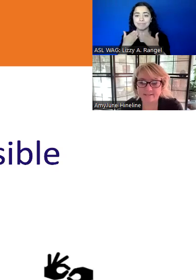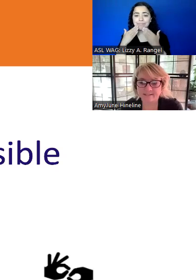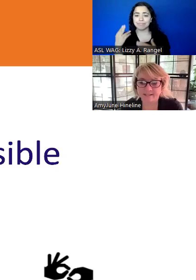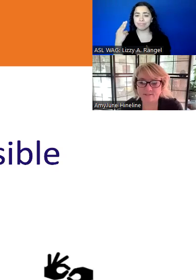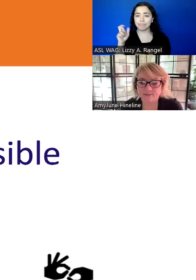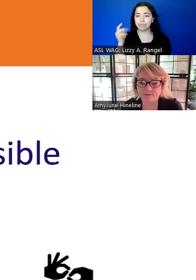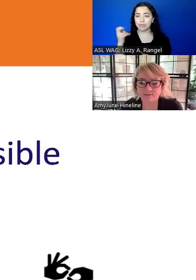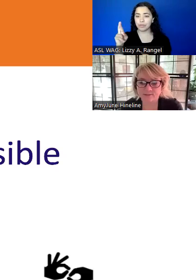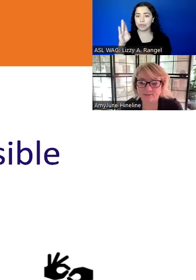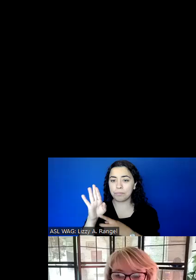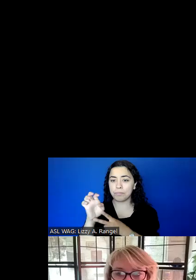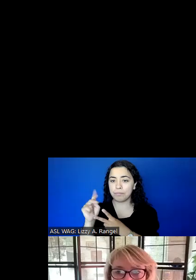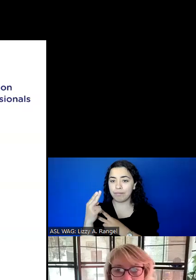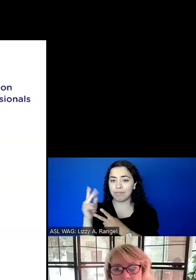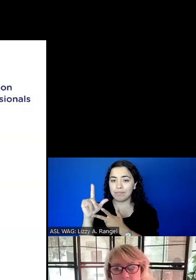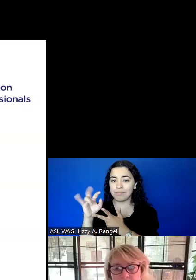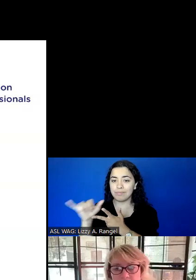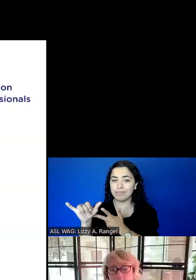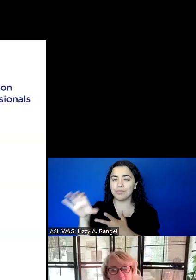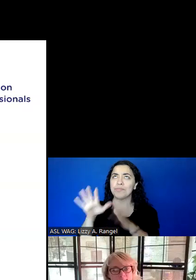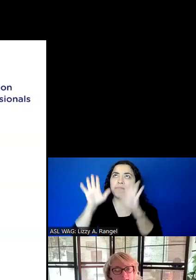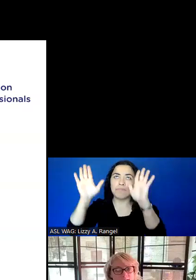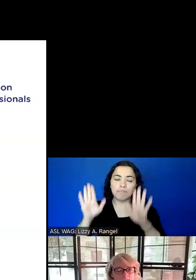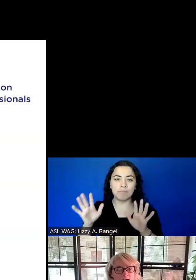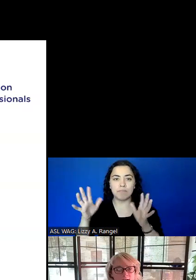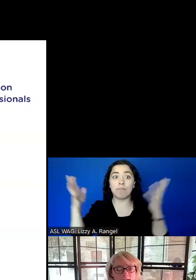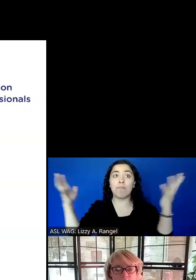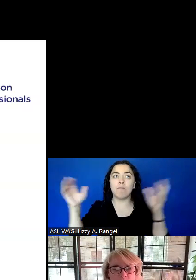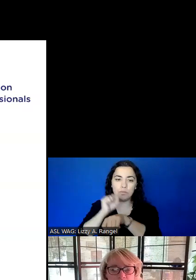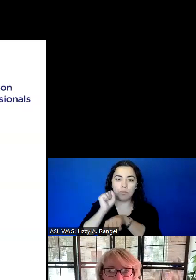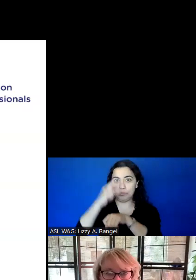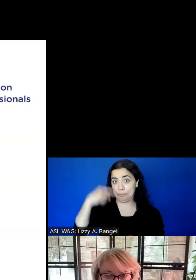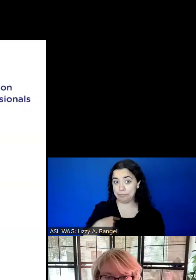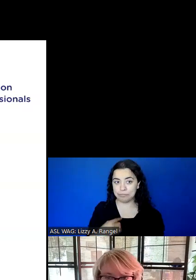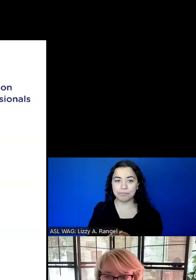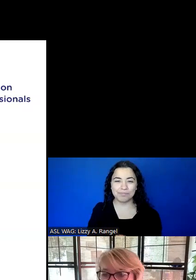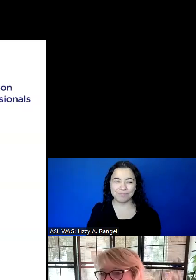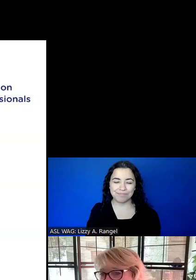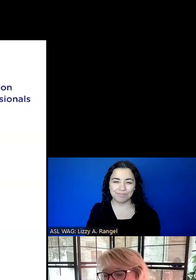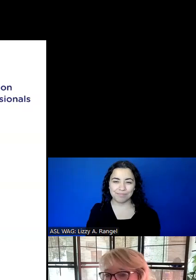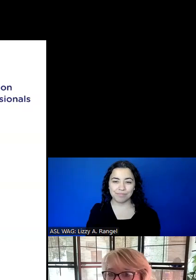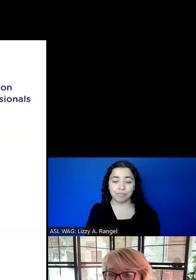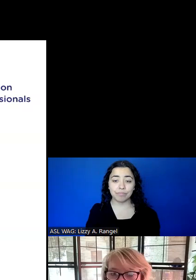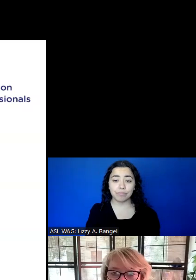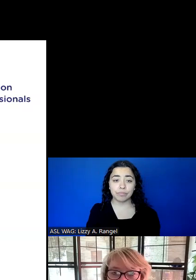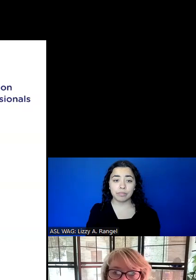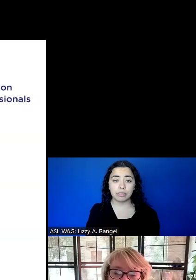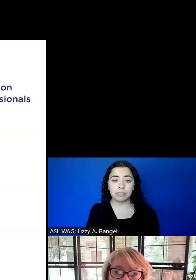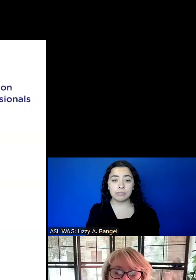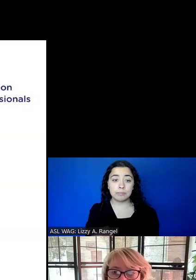presentation to everyone who registered. A link to the slides has been posted in the Chat as well.